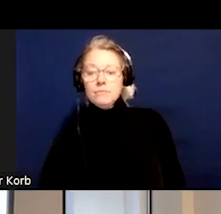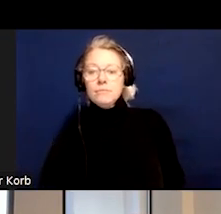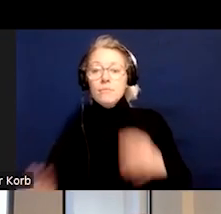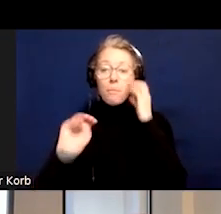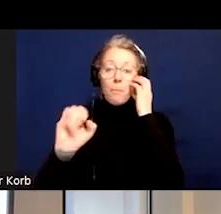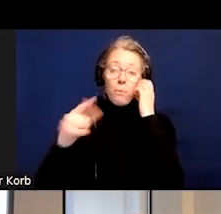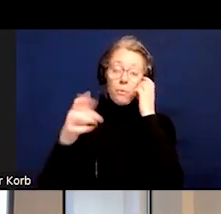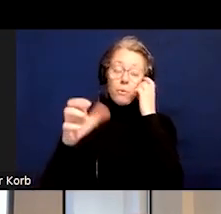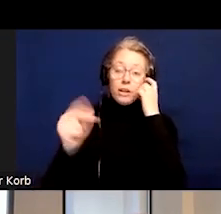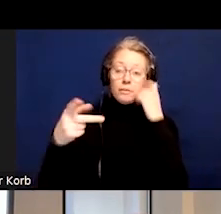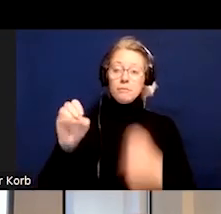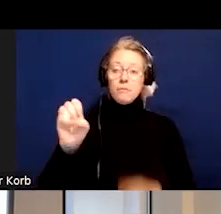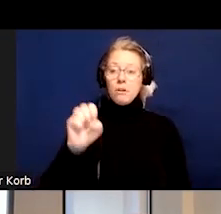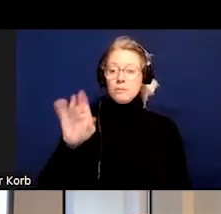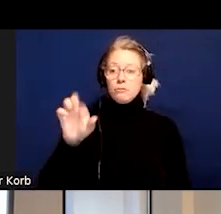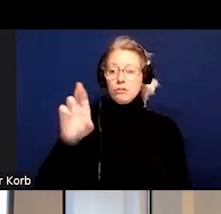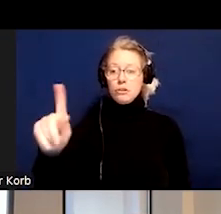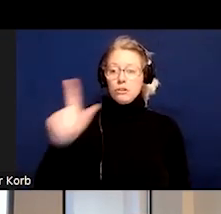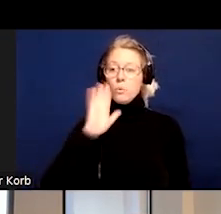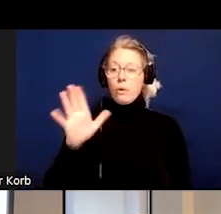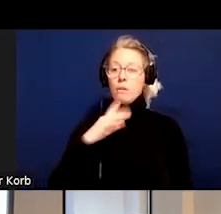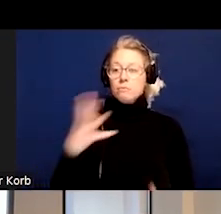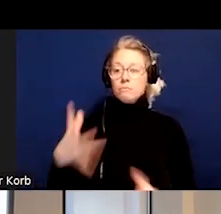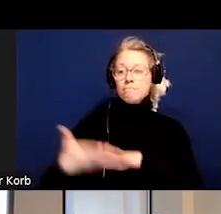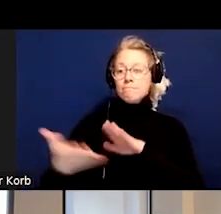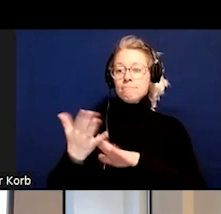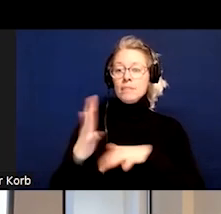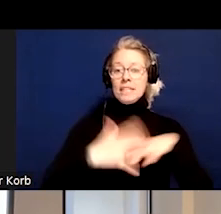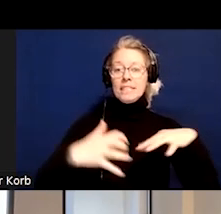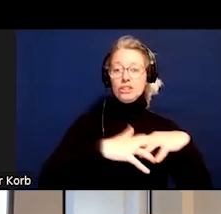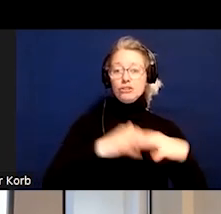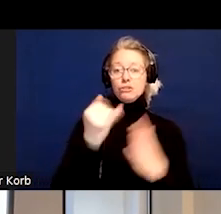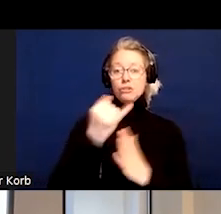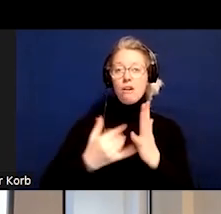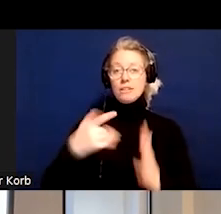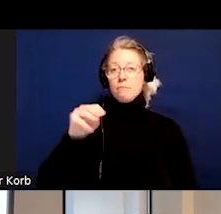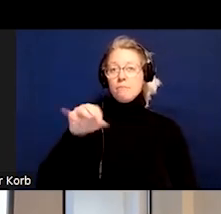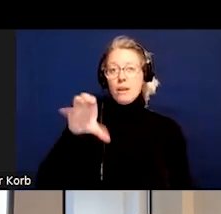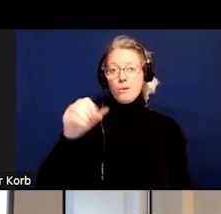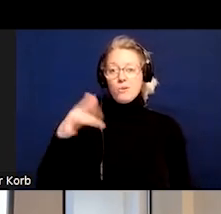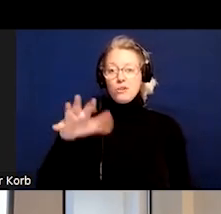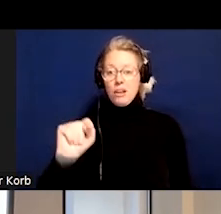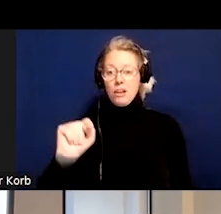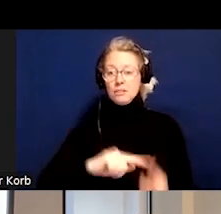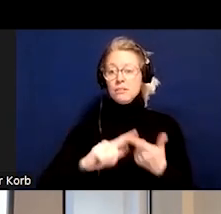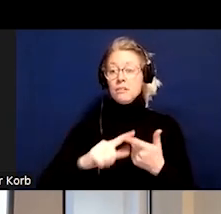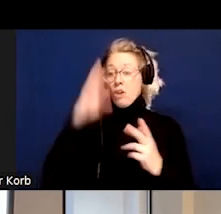Original Peoples Investment Program. This team is fantastic and they so look forward